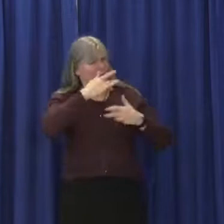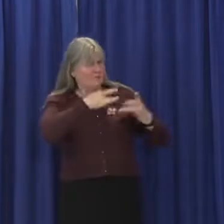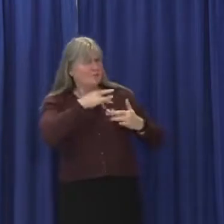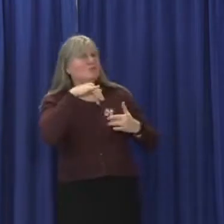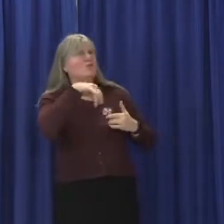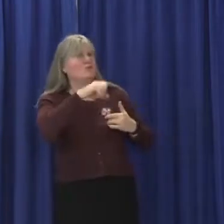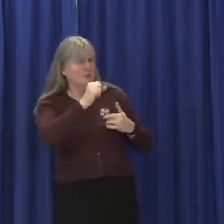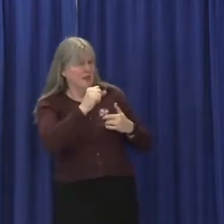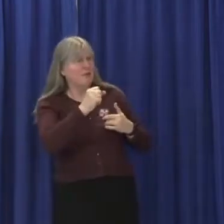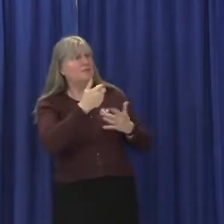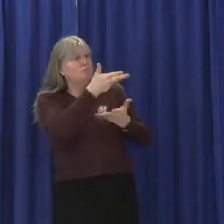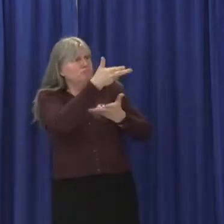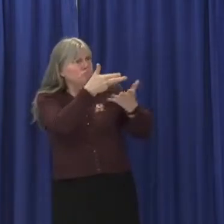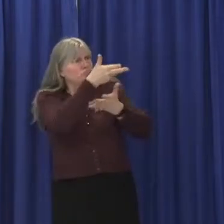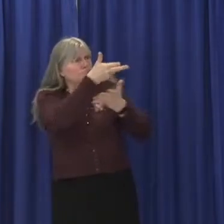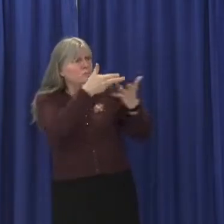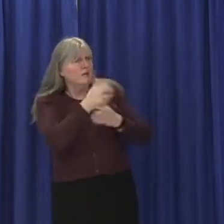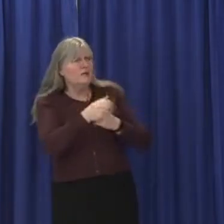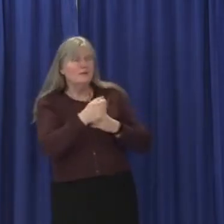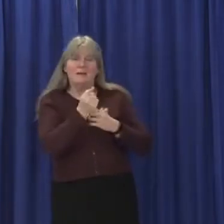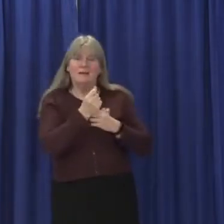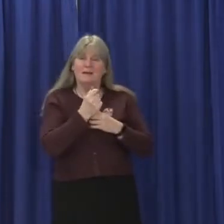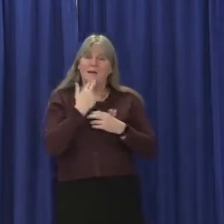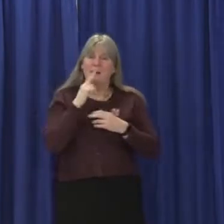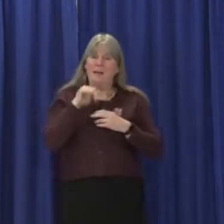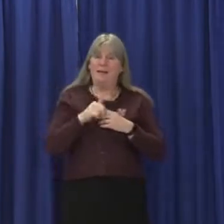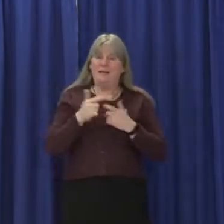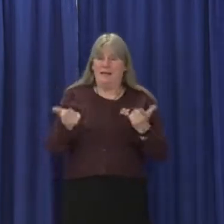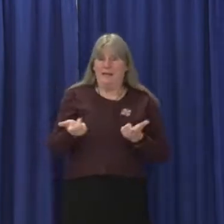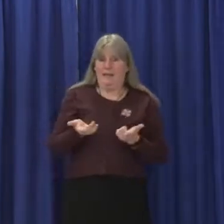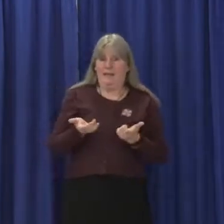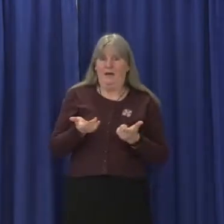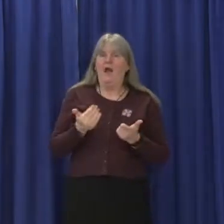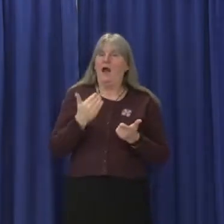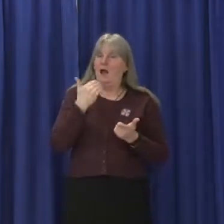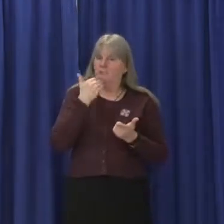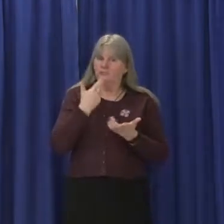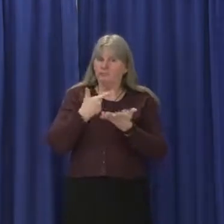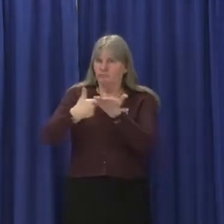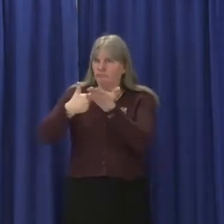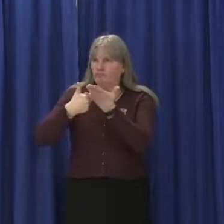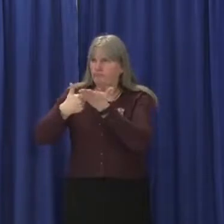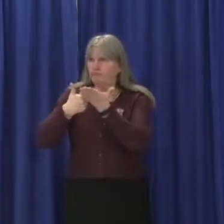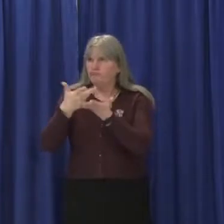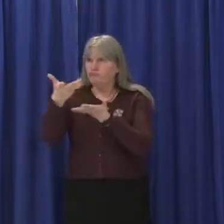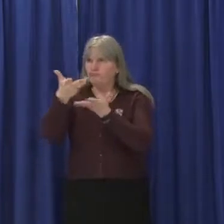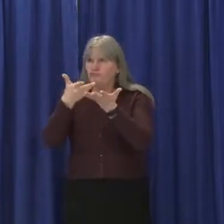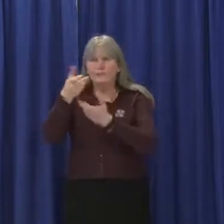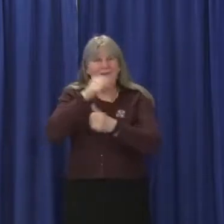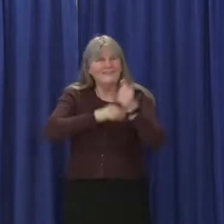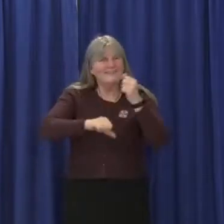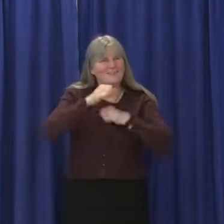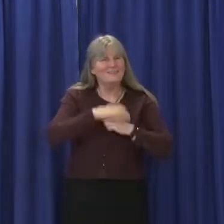And the good news about living in a smaller jurisdiction is you can have these conversations, you know, with people very readily.